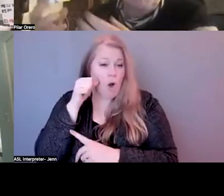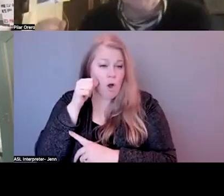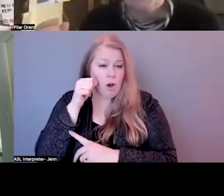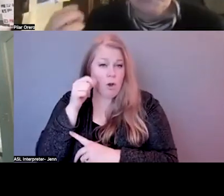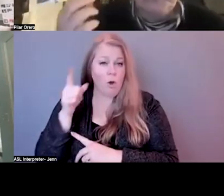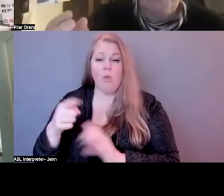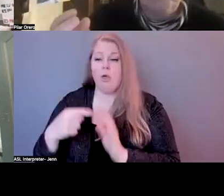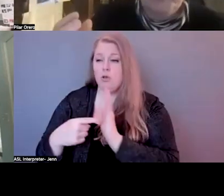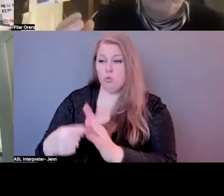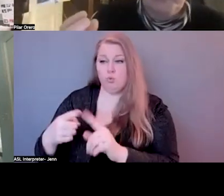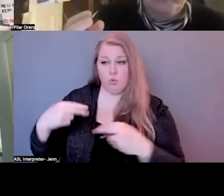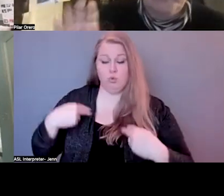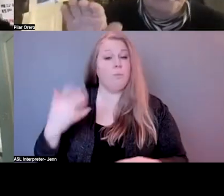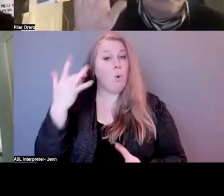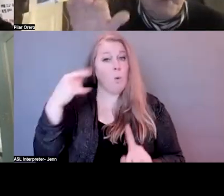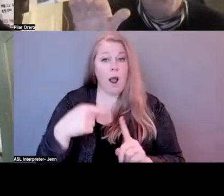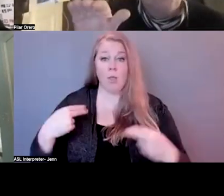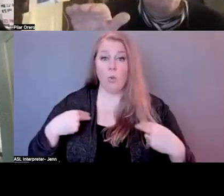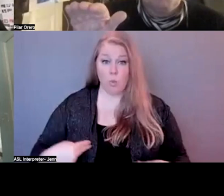Because the human -- it is a different human